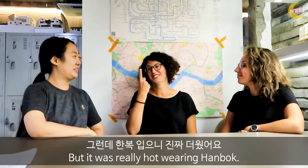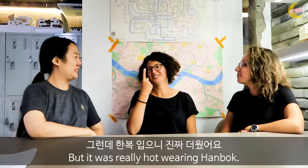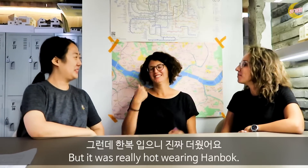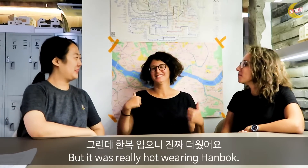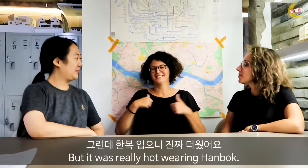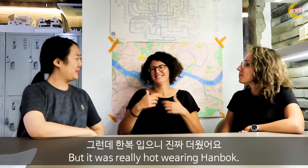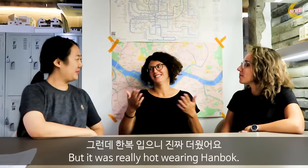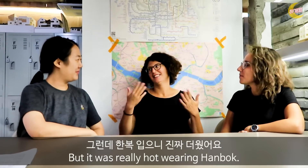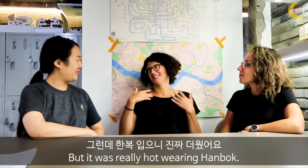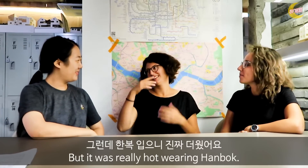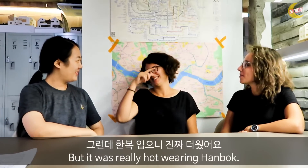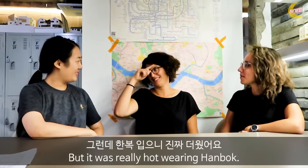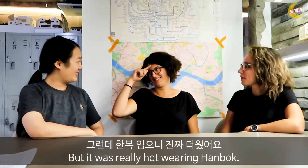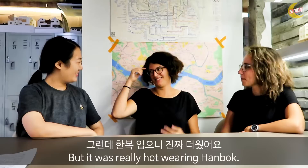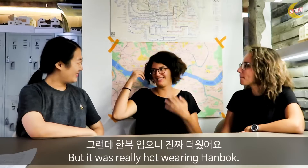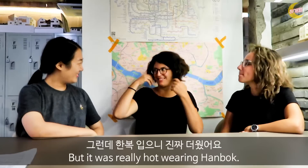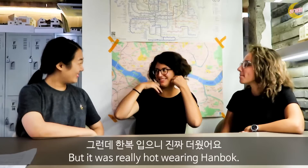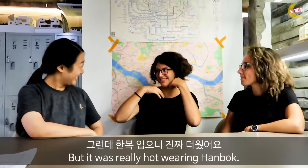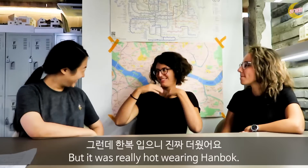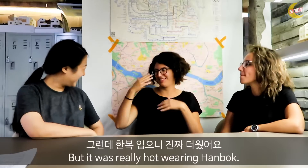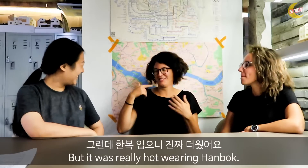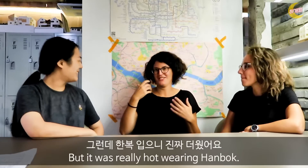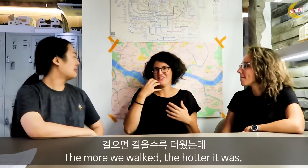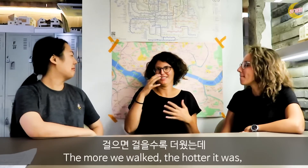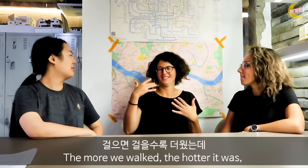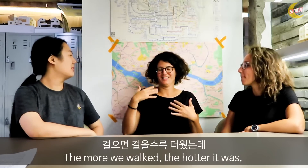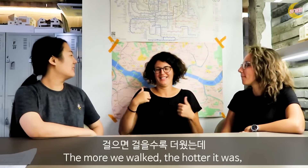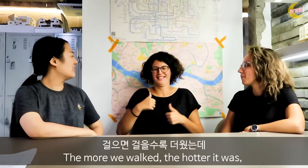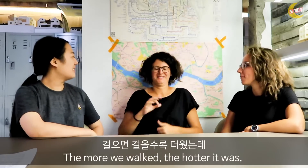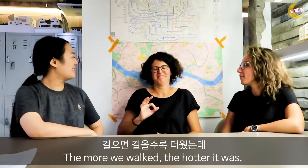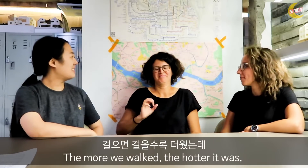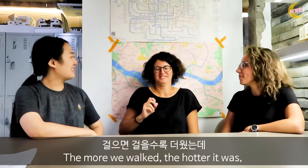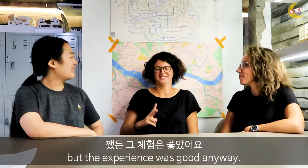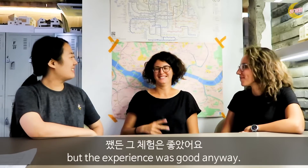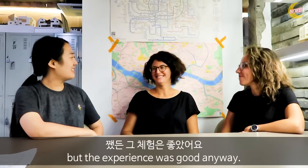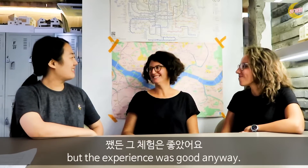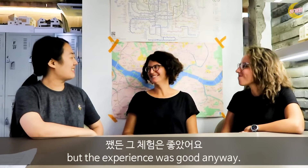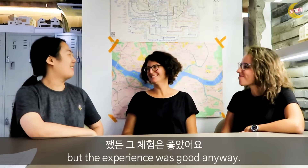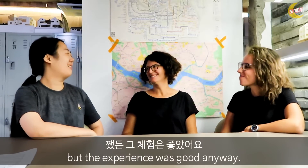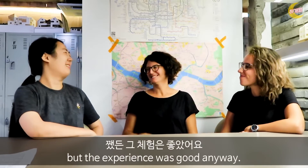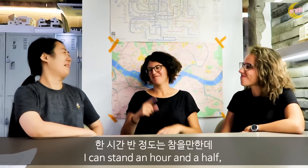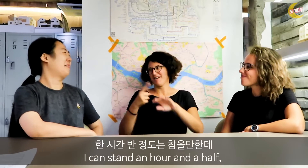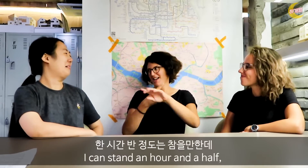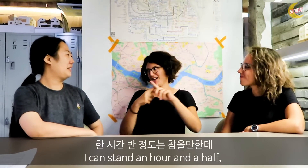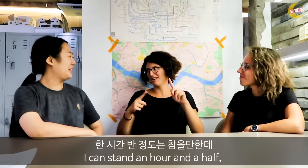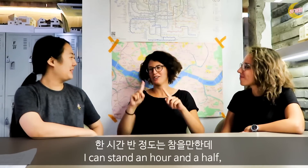But it was really hot wearing Hanbok. The more we walked, the hotter it was, but the experience was good anyway.